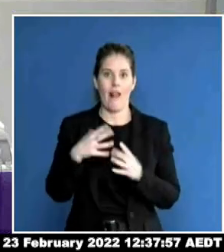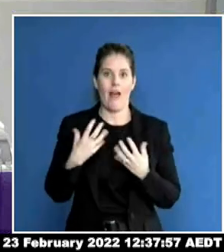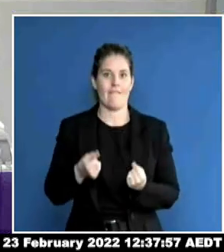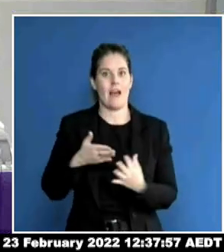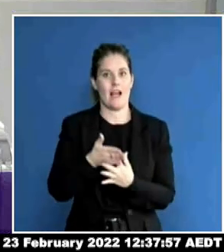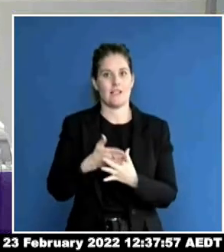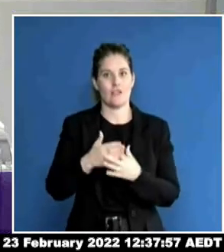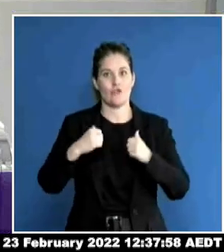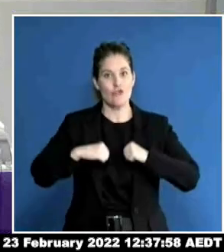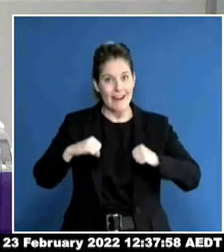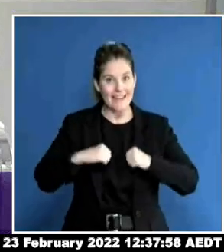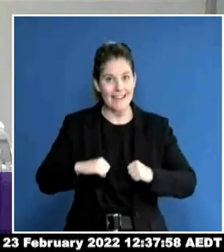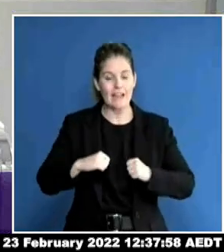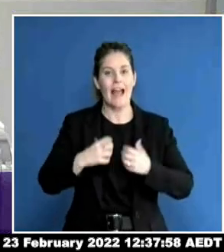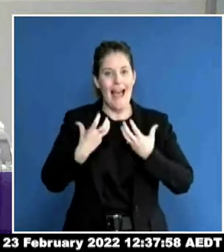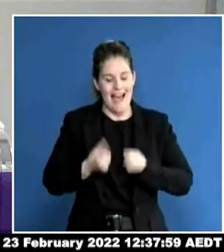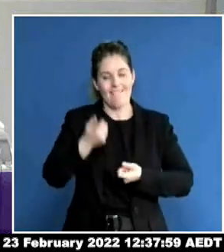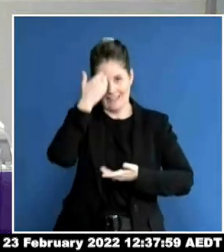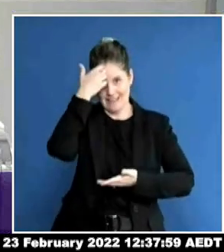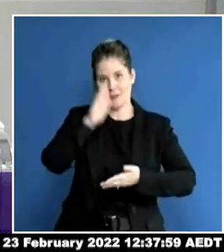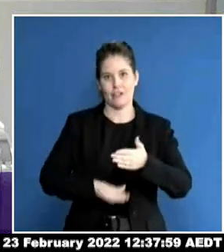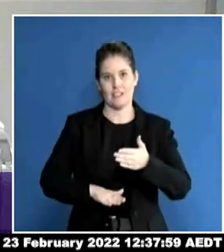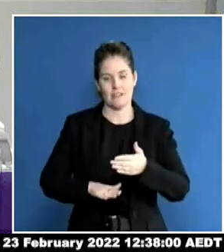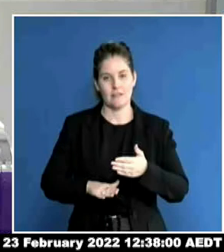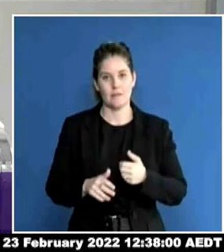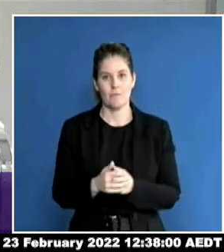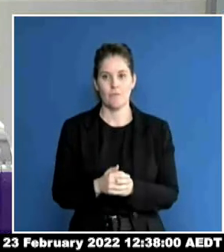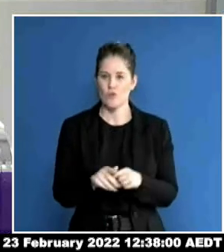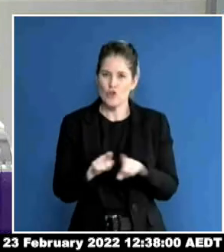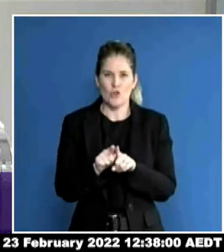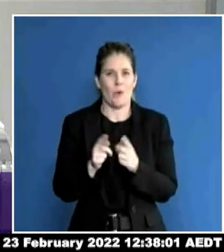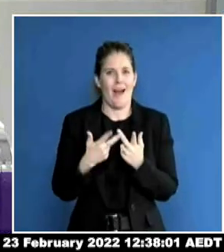as any other skills that a disabled person will bring, brought into that space.